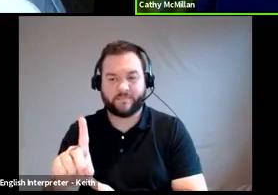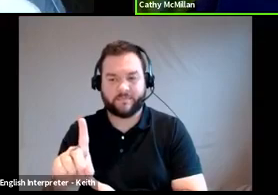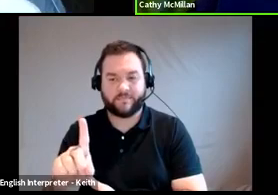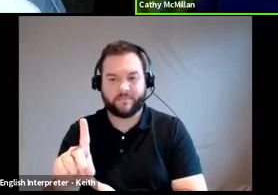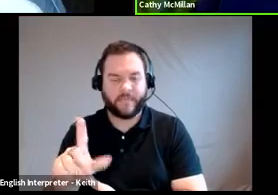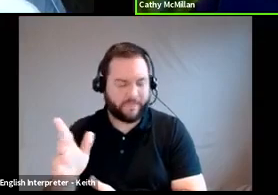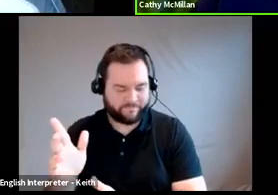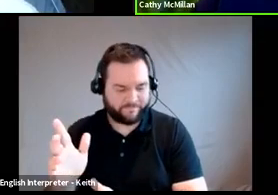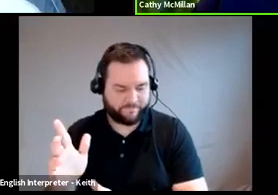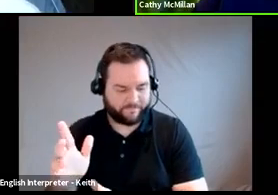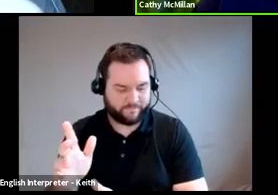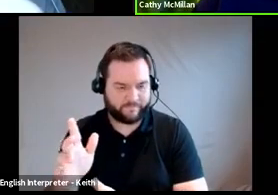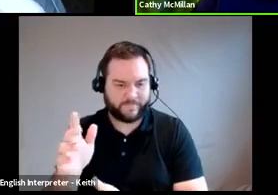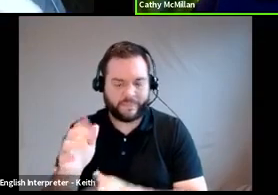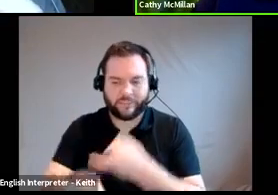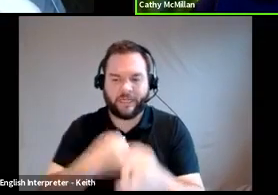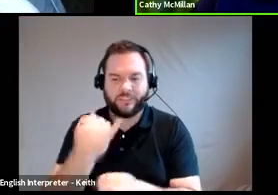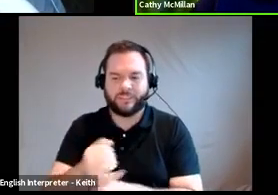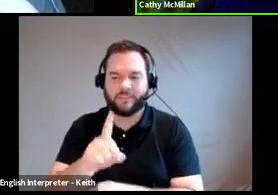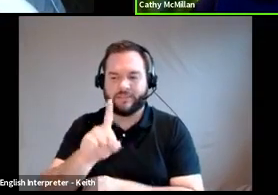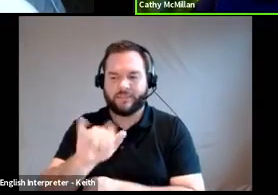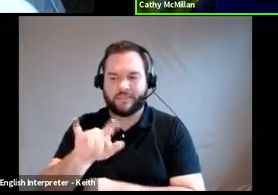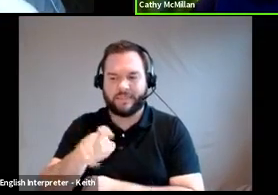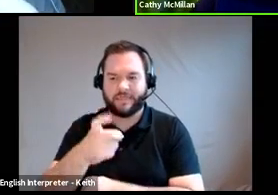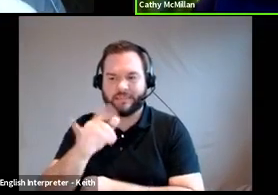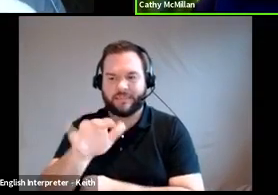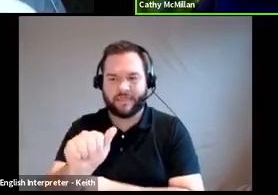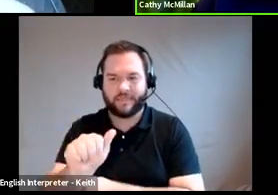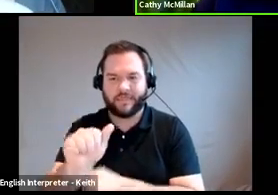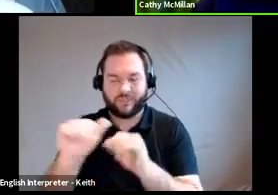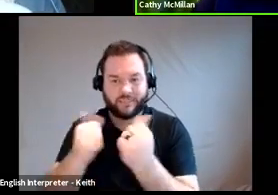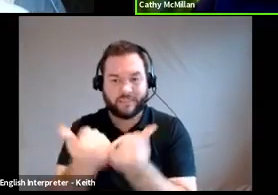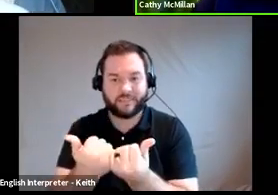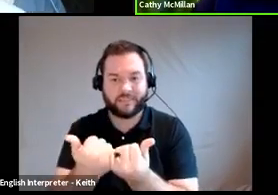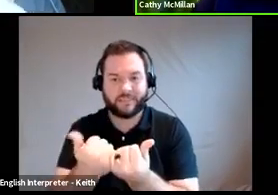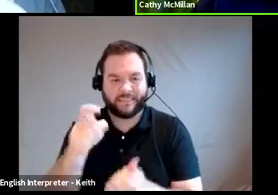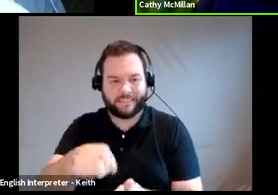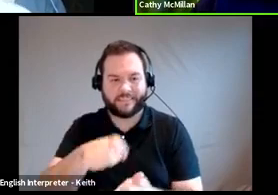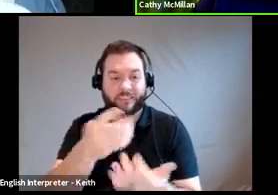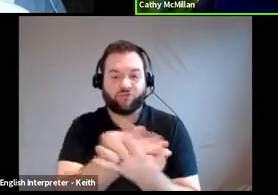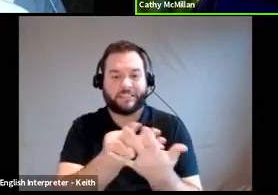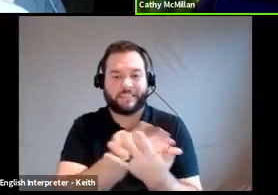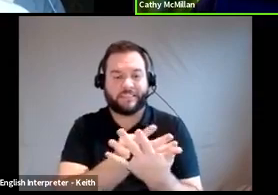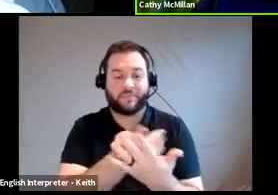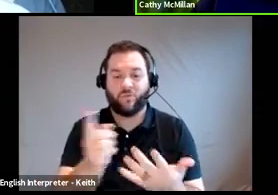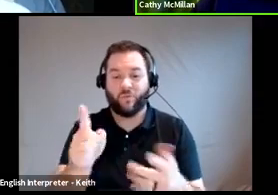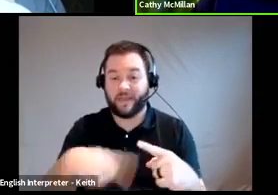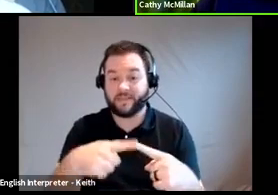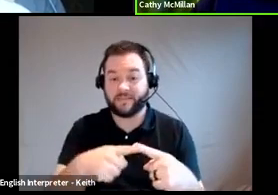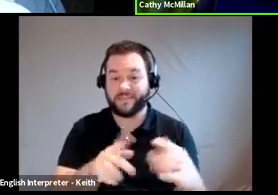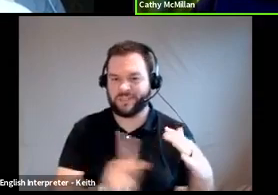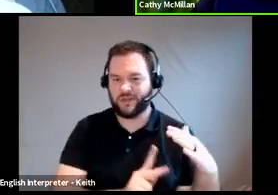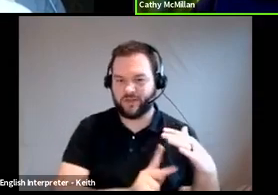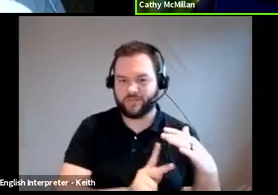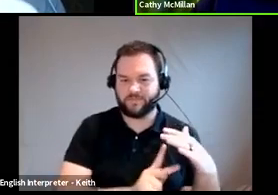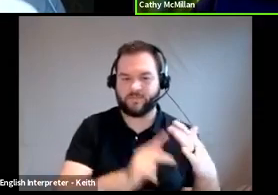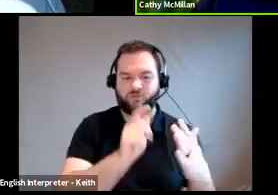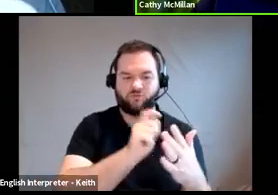advocate for learning disabilities. And, I mean, the And, I mean, the international dyslexia association also dyslexia association, all say that kids need to be screened in Canada.